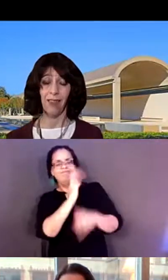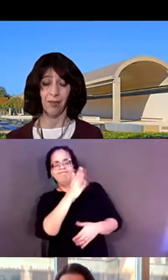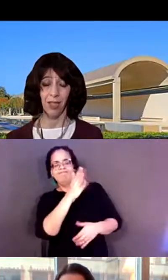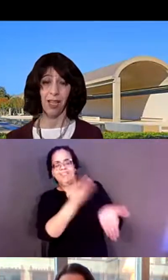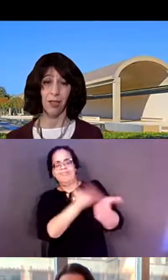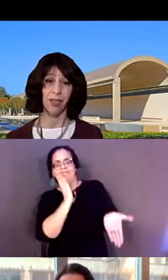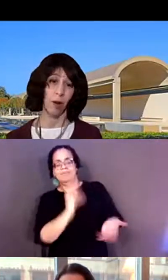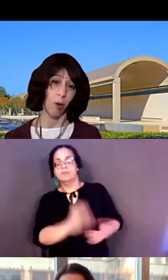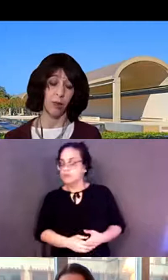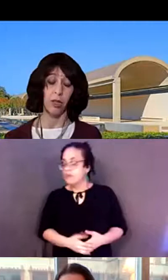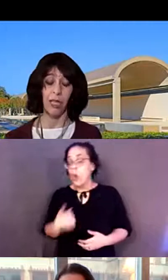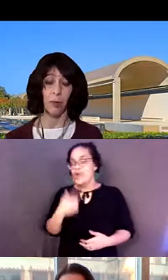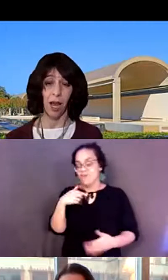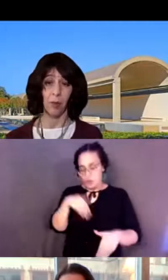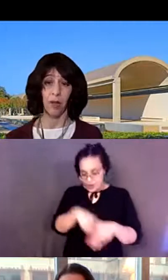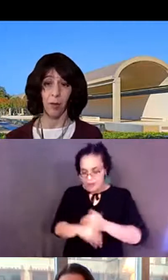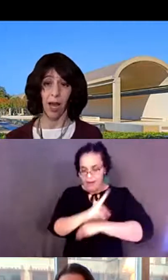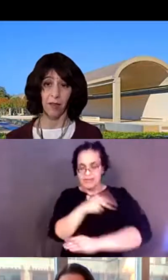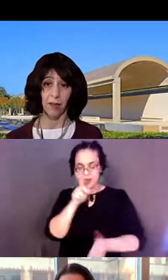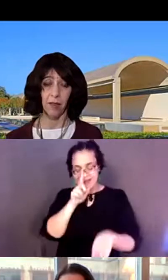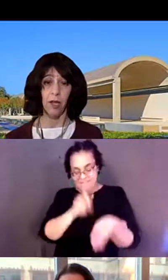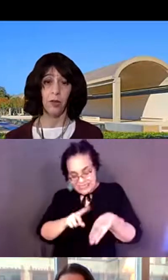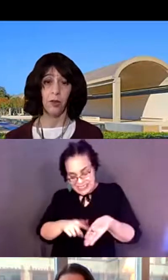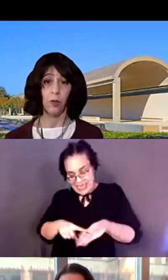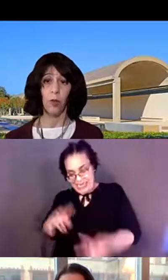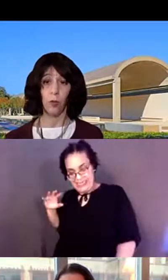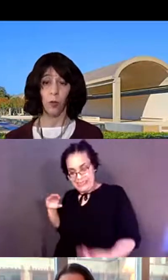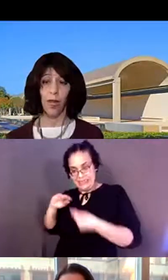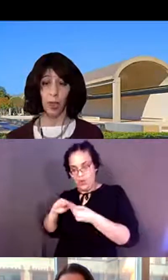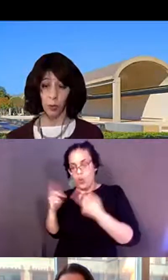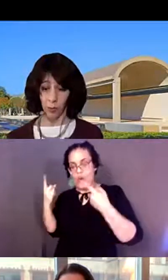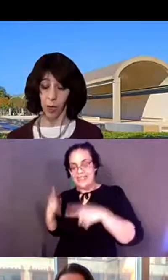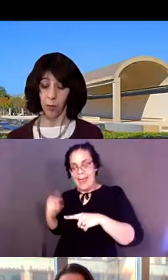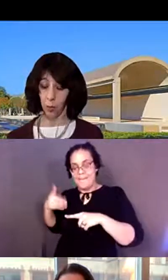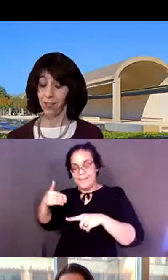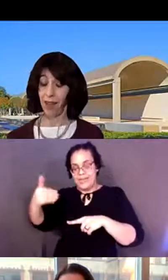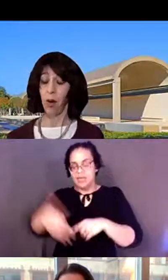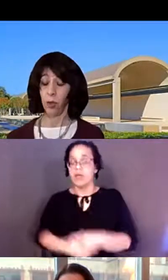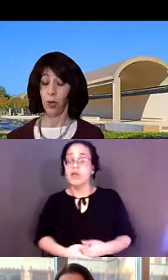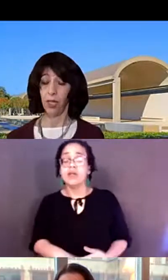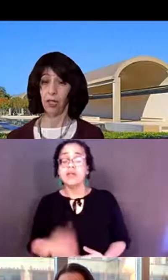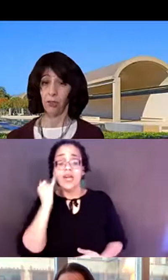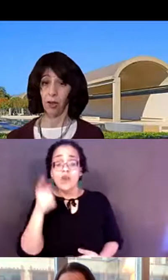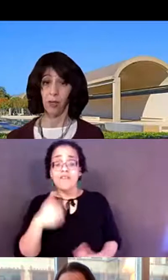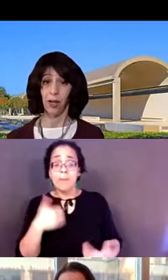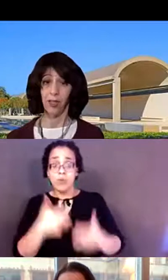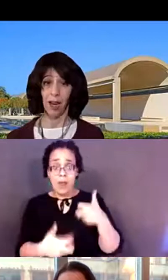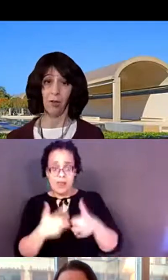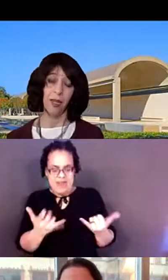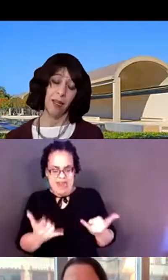investigation is always looking at what happened in the past. So when you have a problem right now and